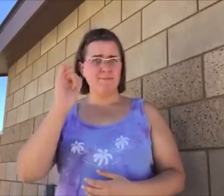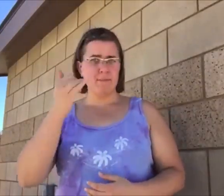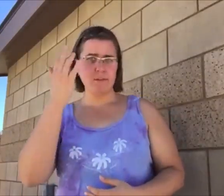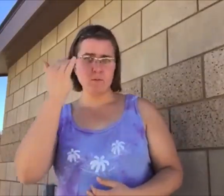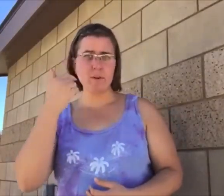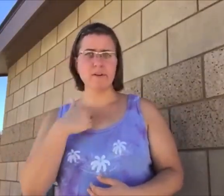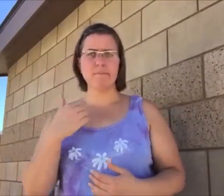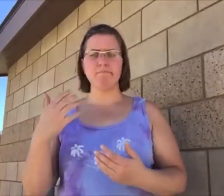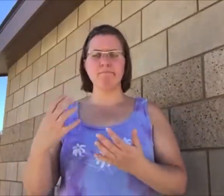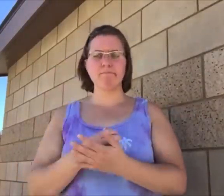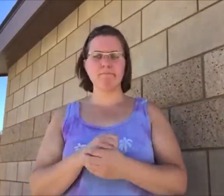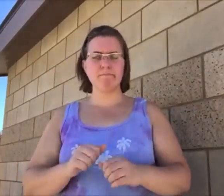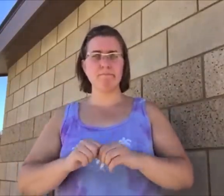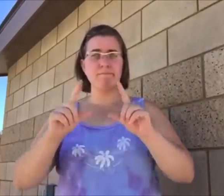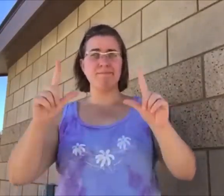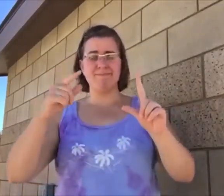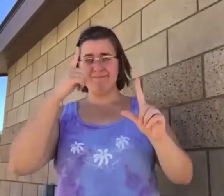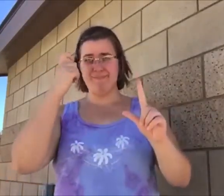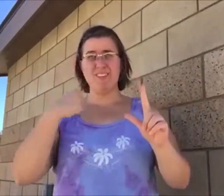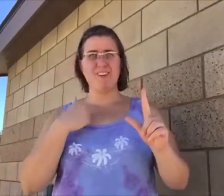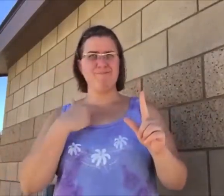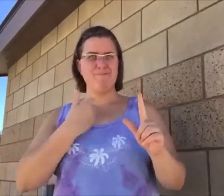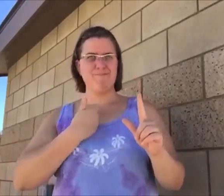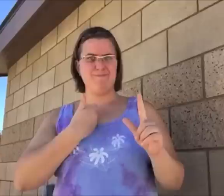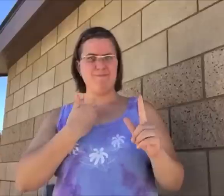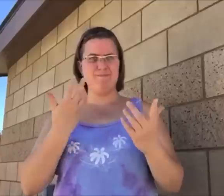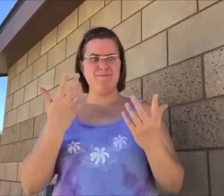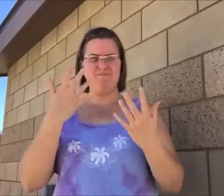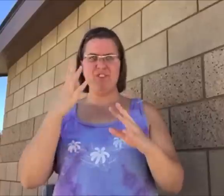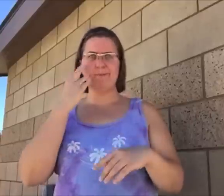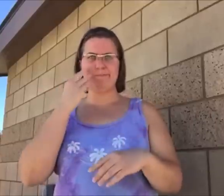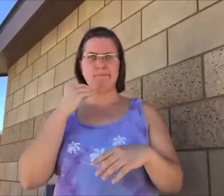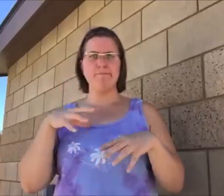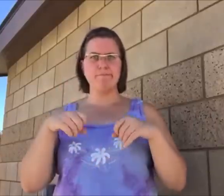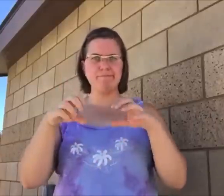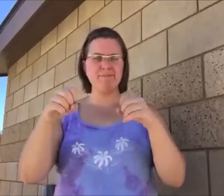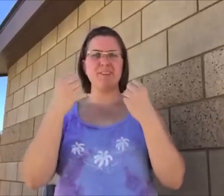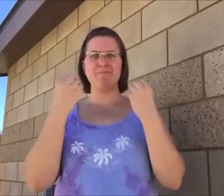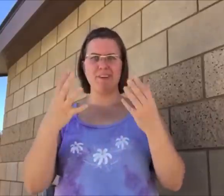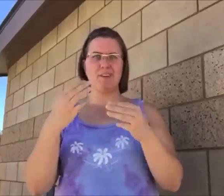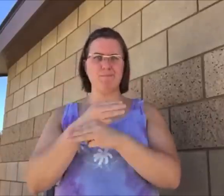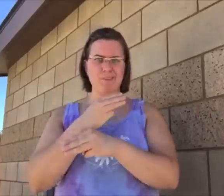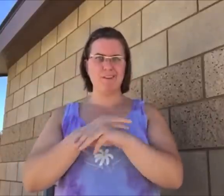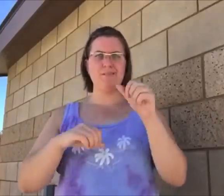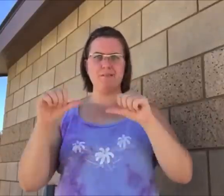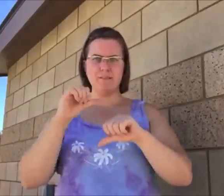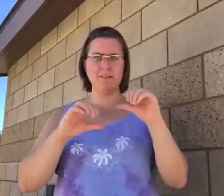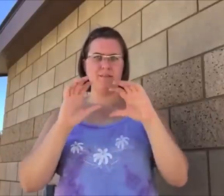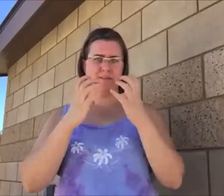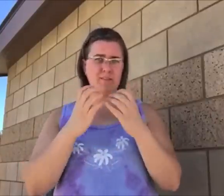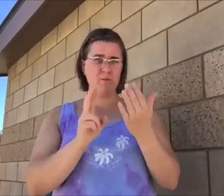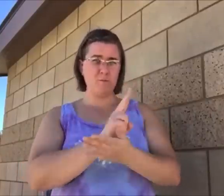My desire to make this vlog comes from personal experience. I've taken many math and science classes